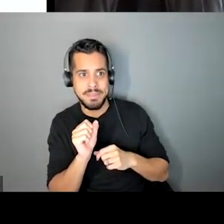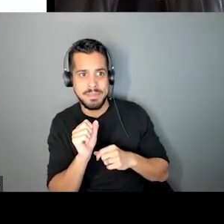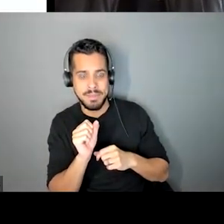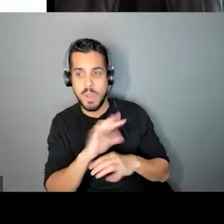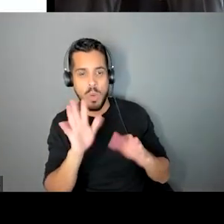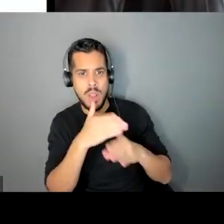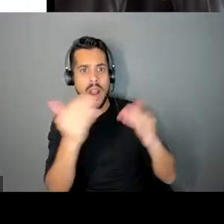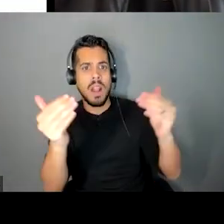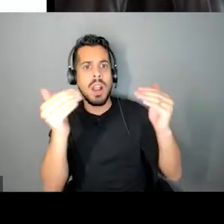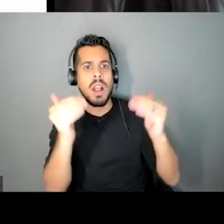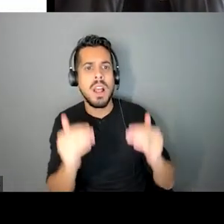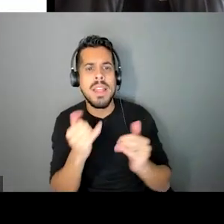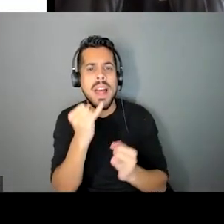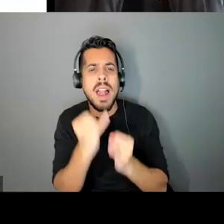[Mike] If we could just go on to the last slide.